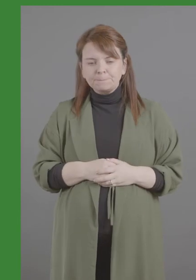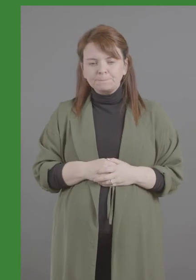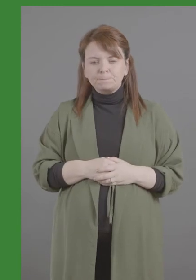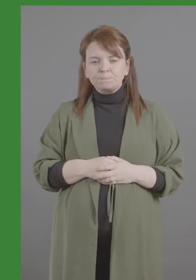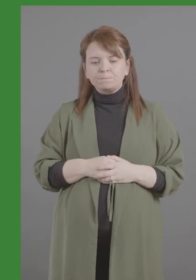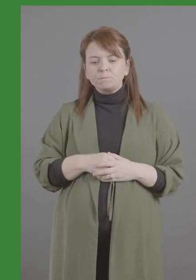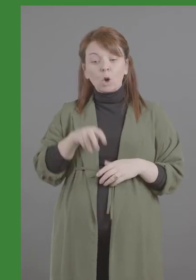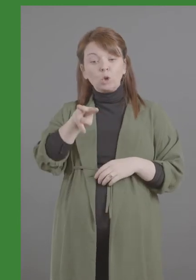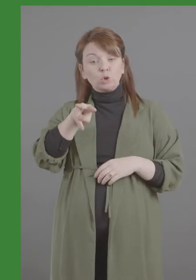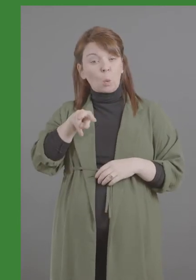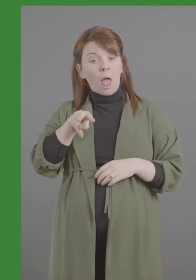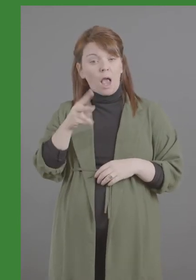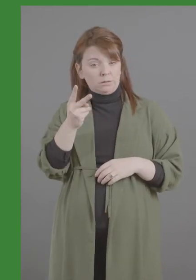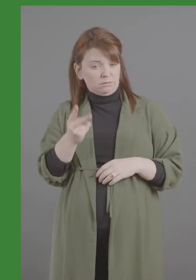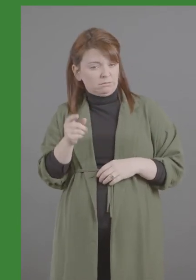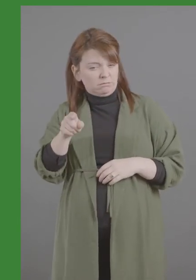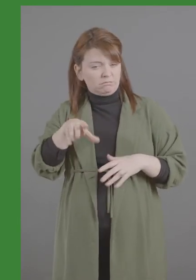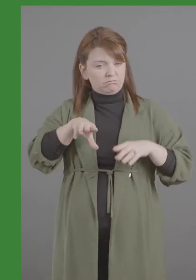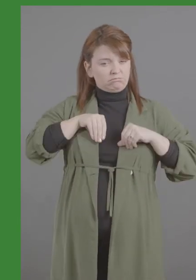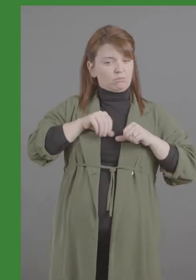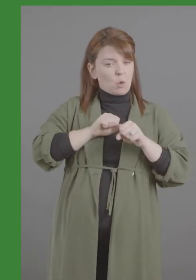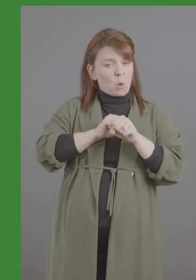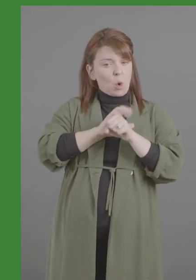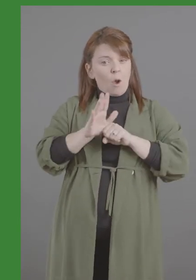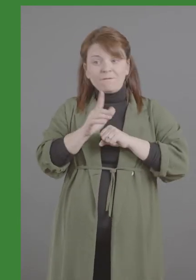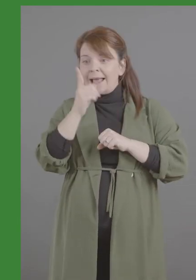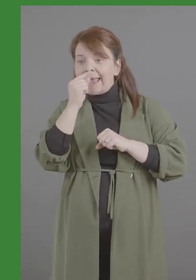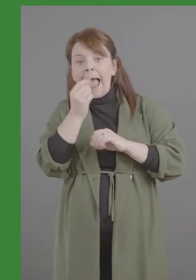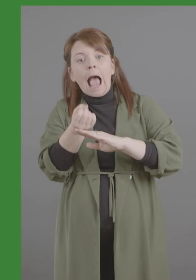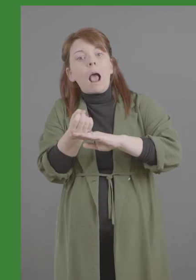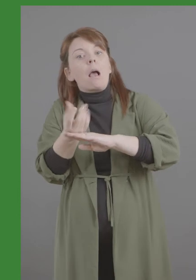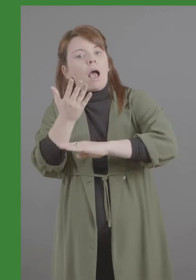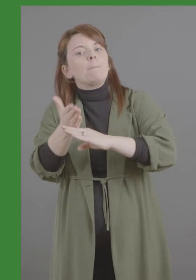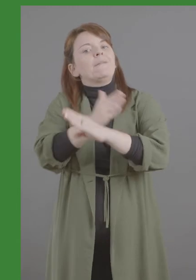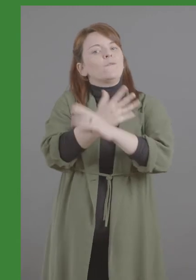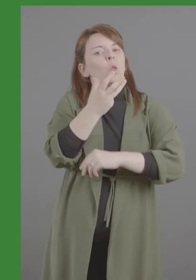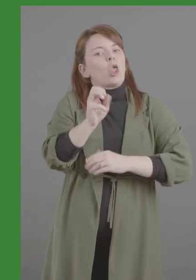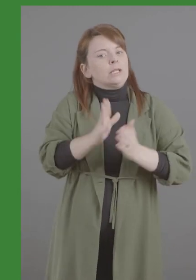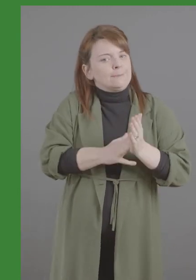a positive result can appear at any time after 20 minutes however you must wait for the full